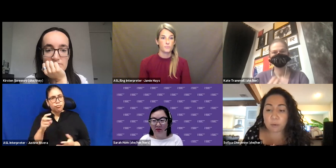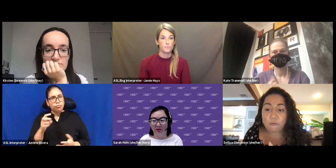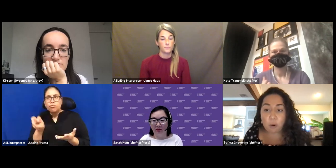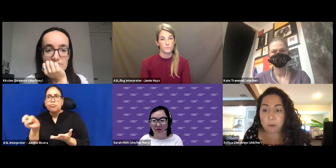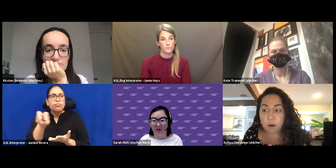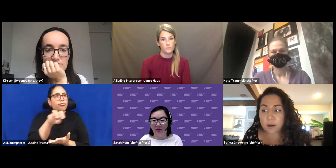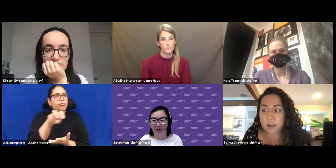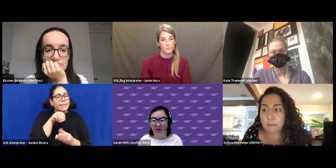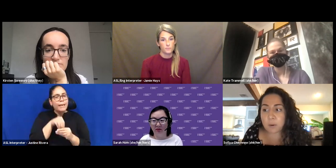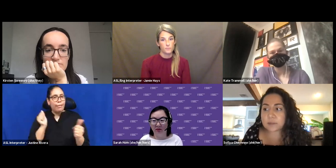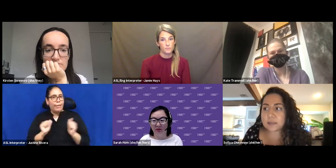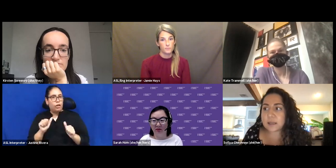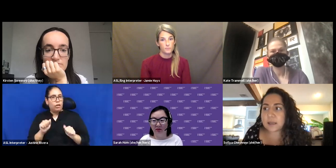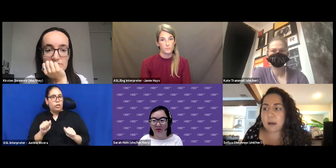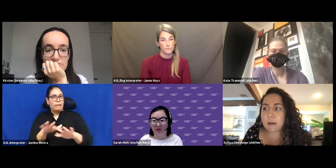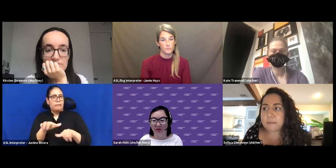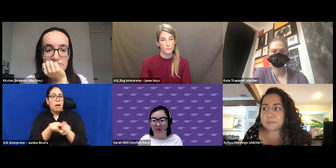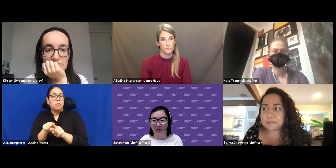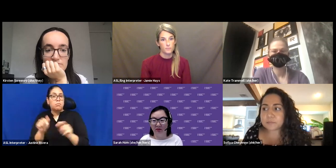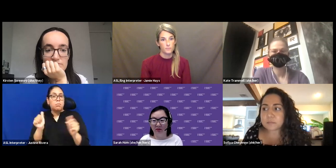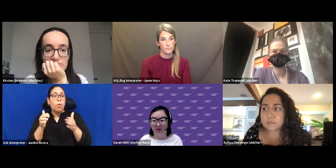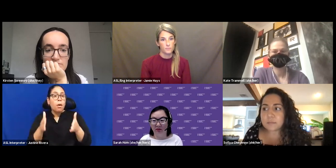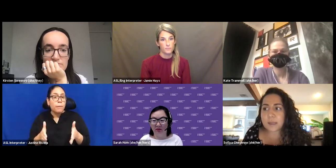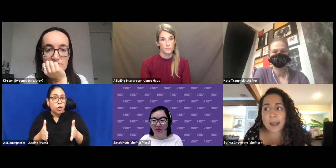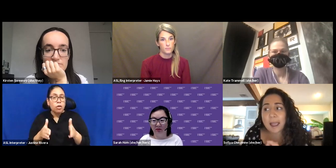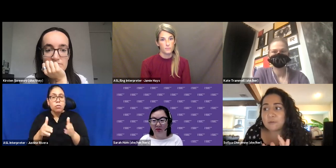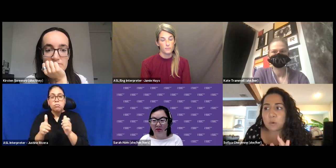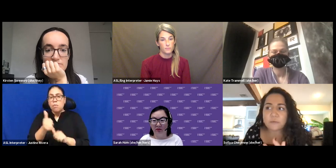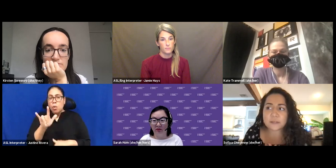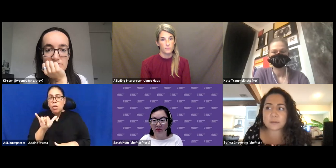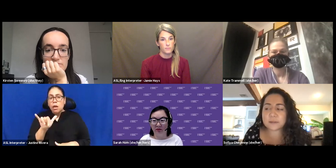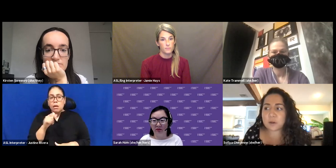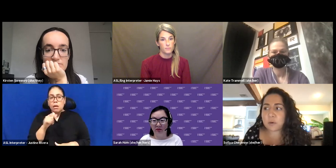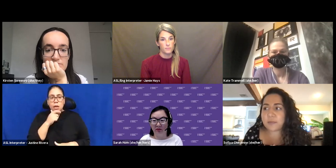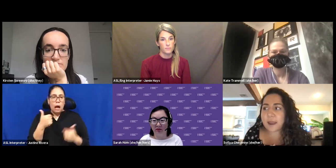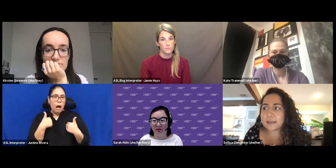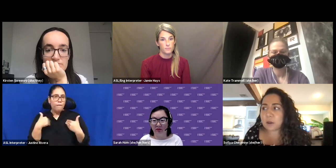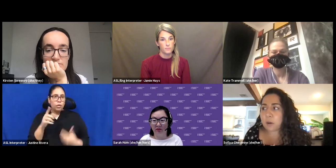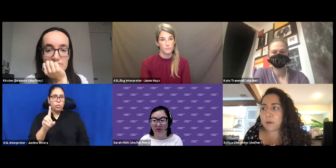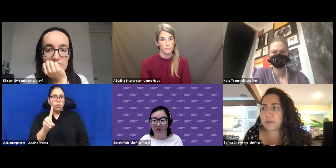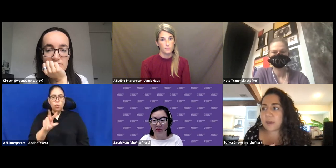a performer mostly, and I have dwarfism, so that has come with